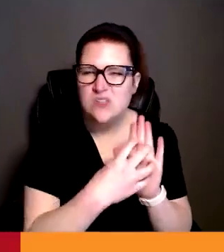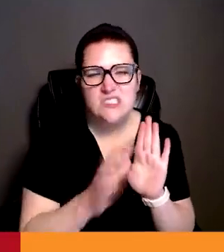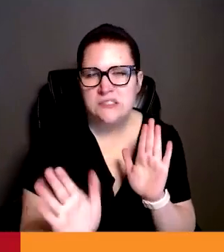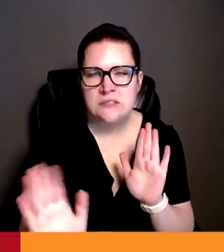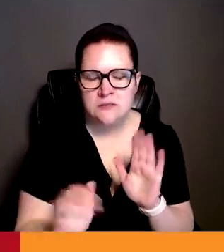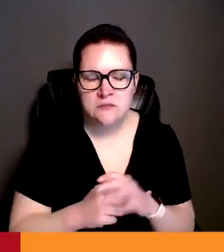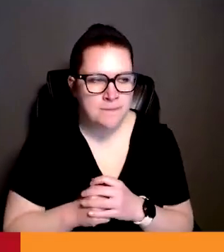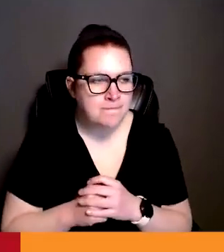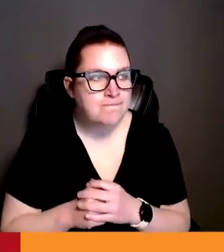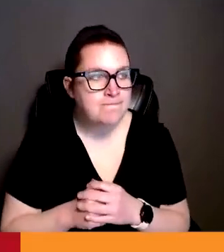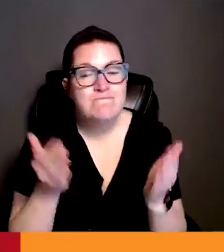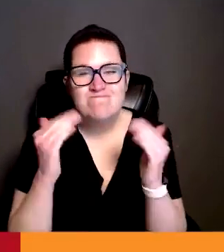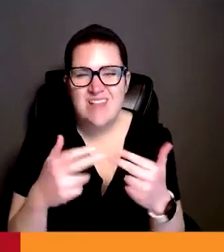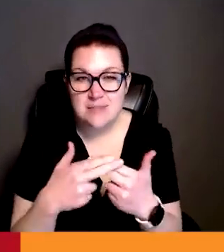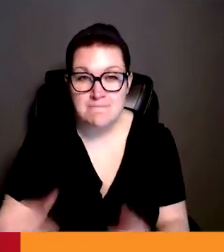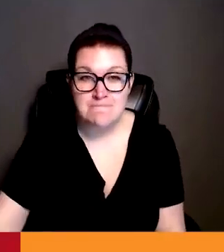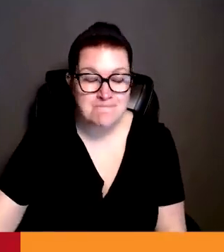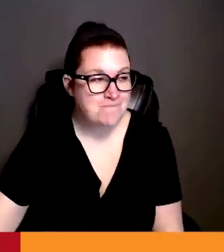Next slide, please.